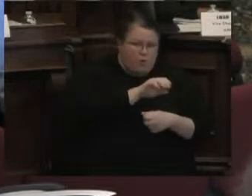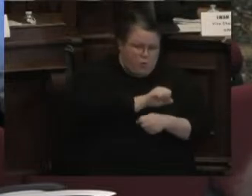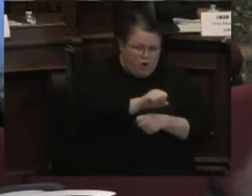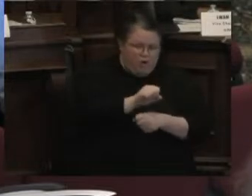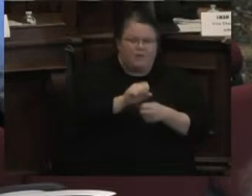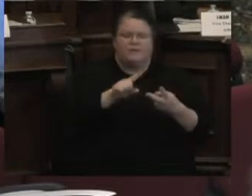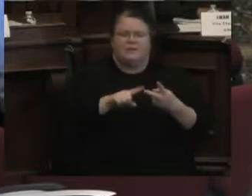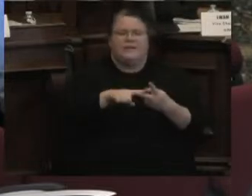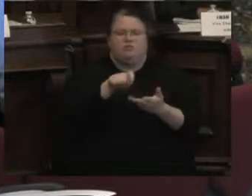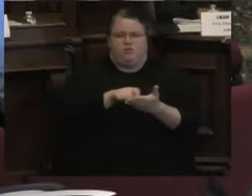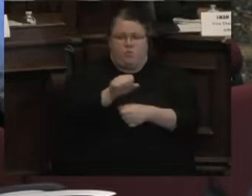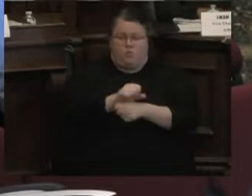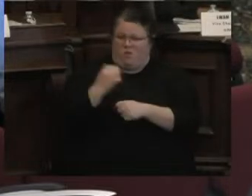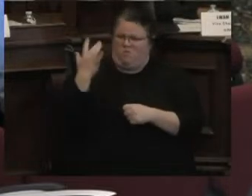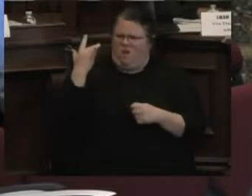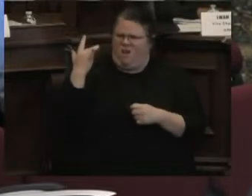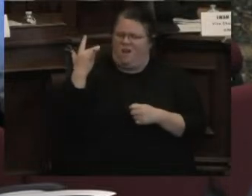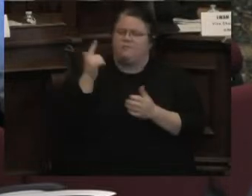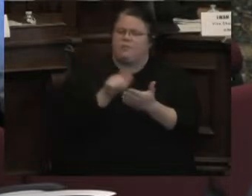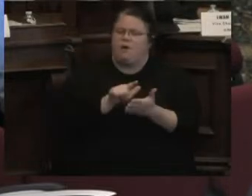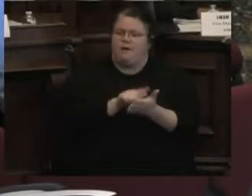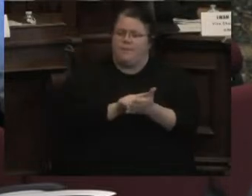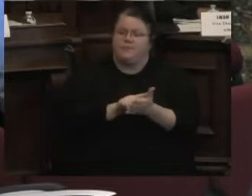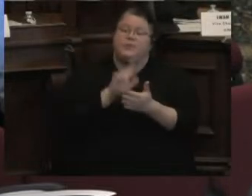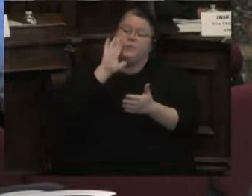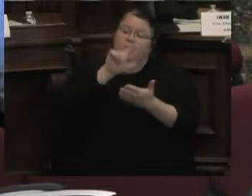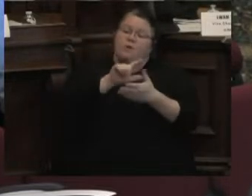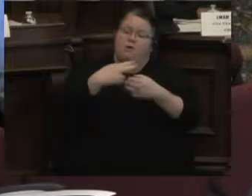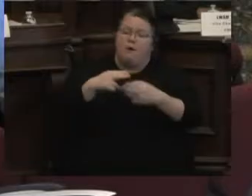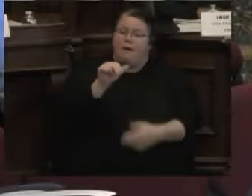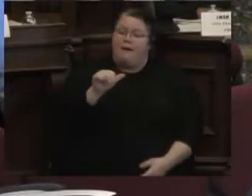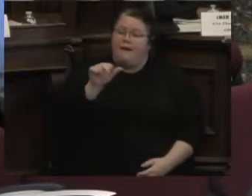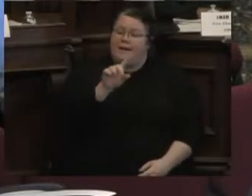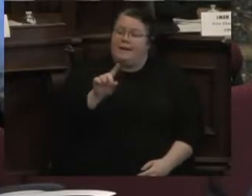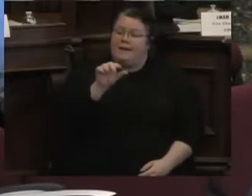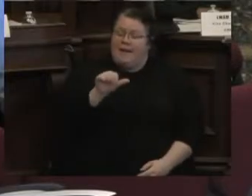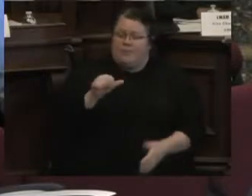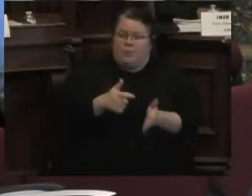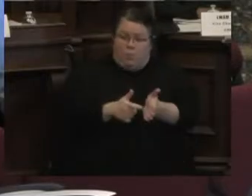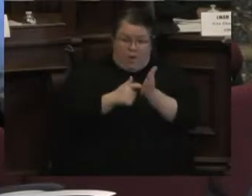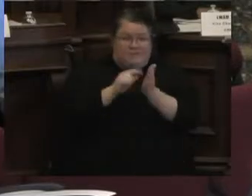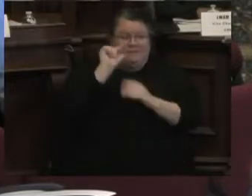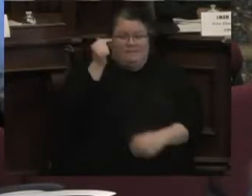interpretation is verbal work and translation is written work.